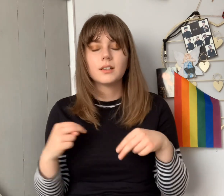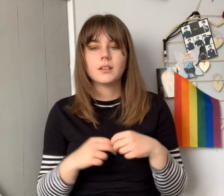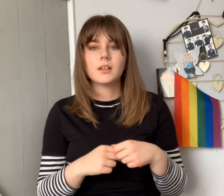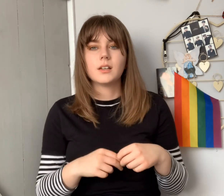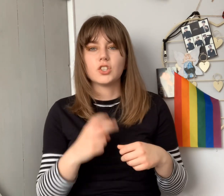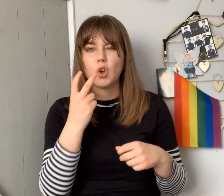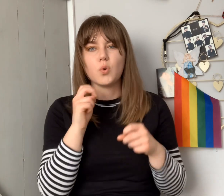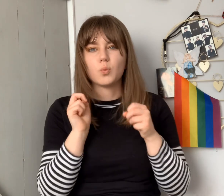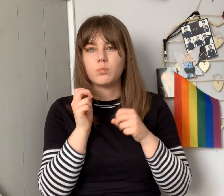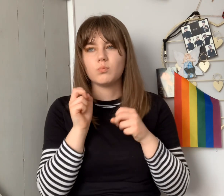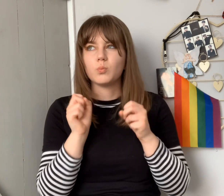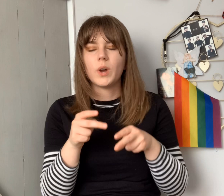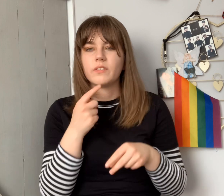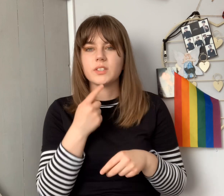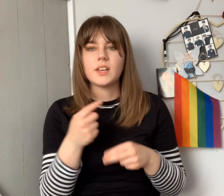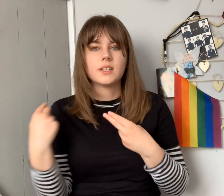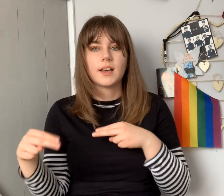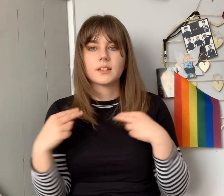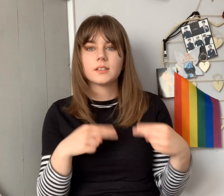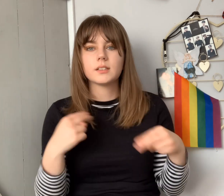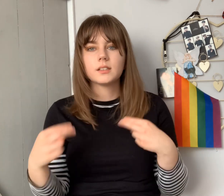It's an old way of saying dance